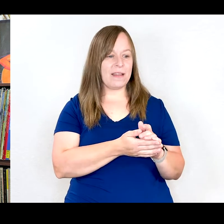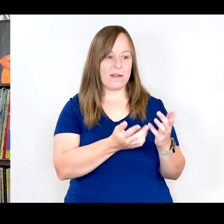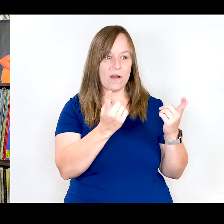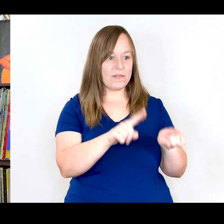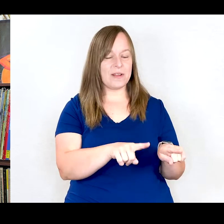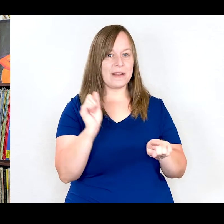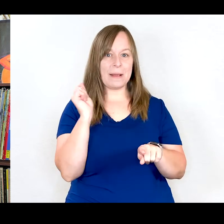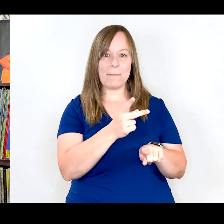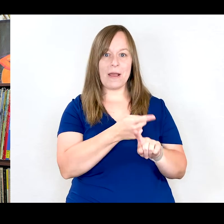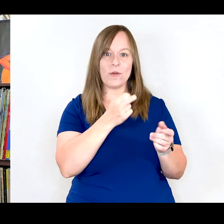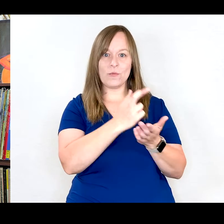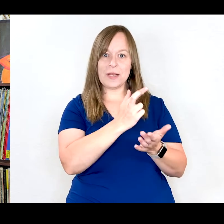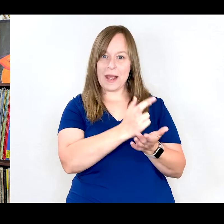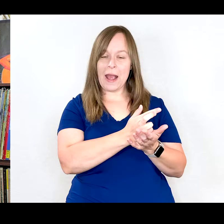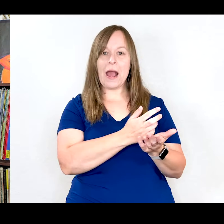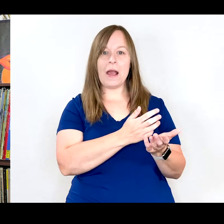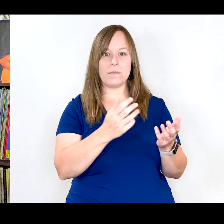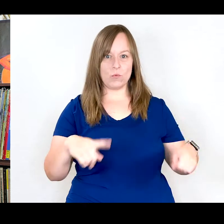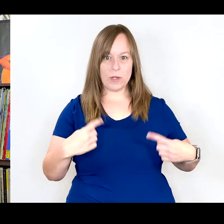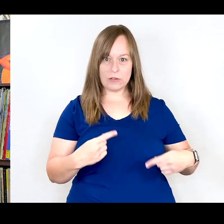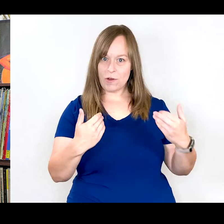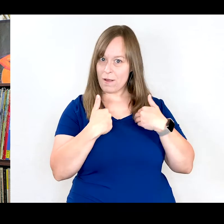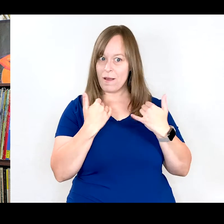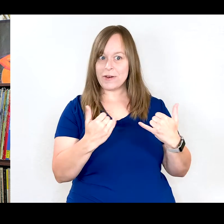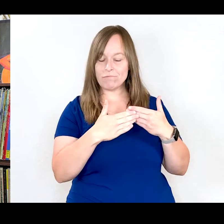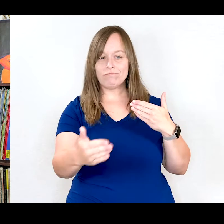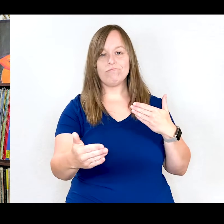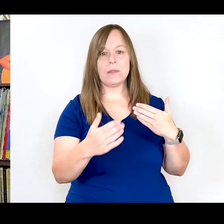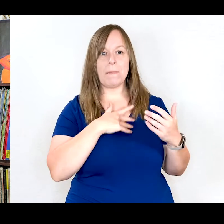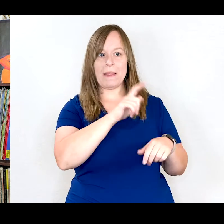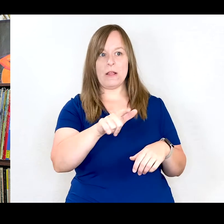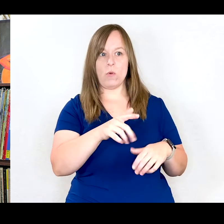And suddenly when I came back from rehab in the wheelchair,